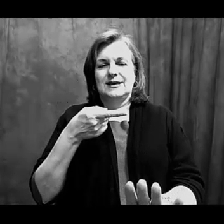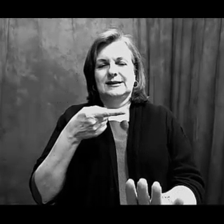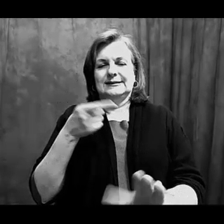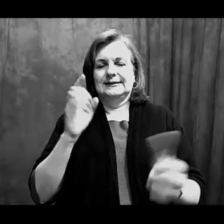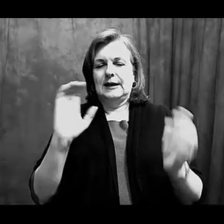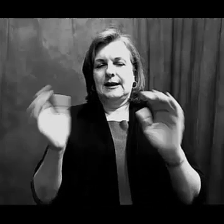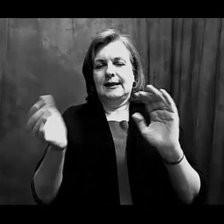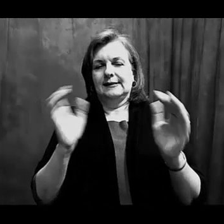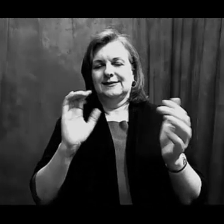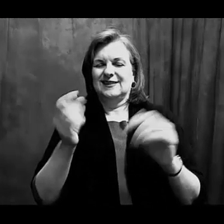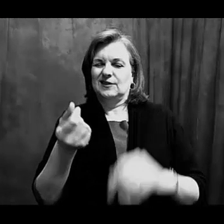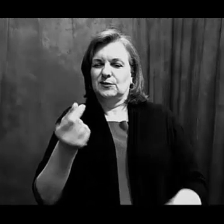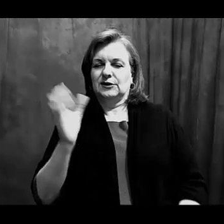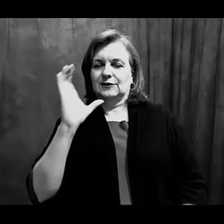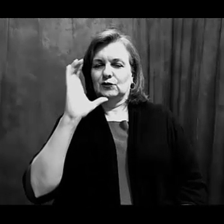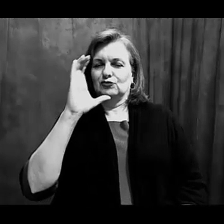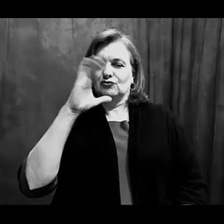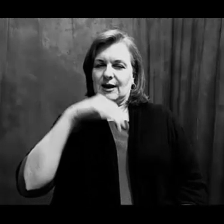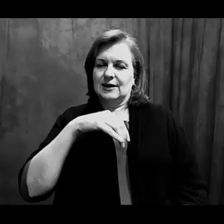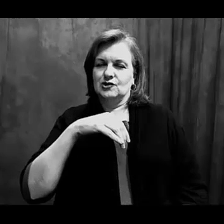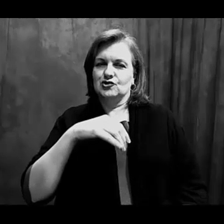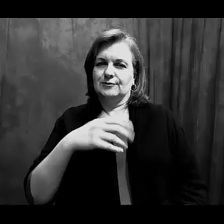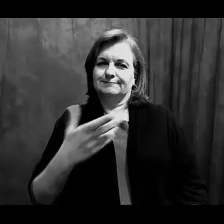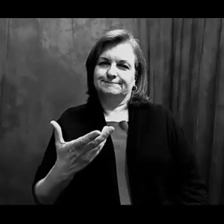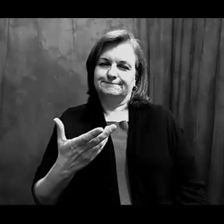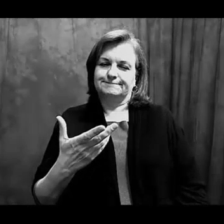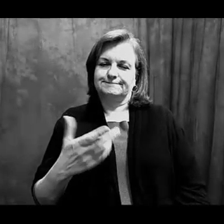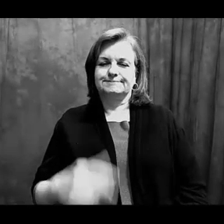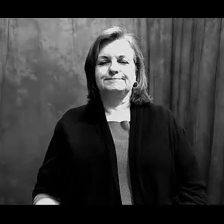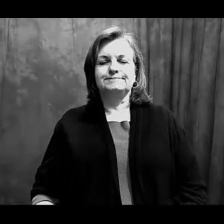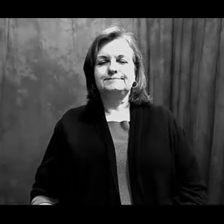seems kind of strange to think about